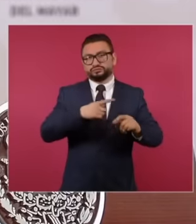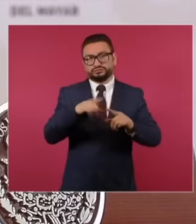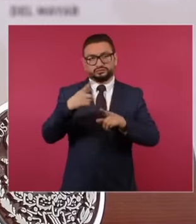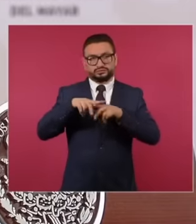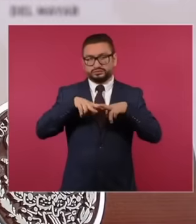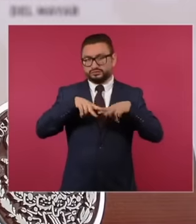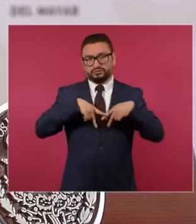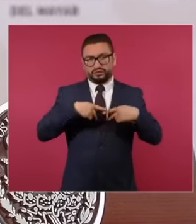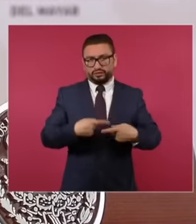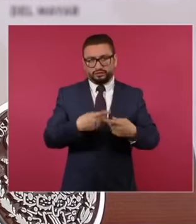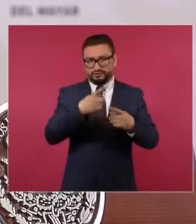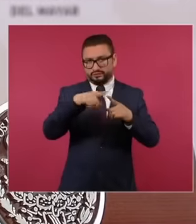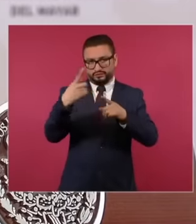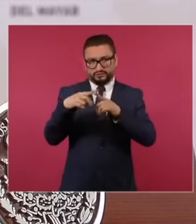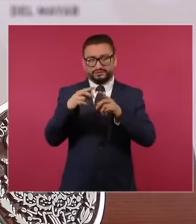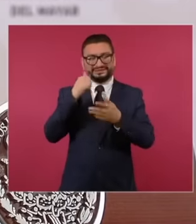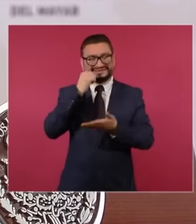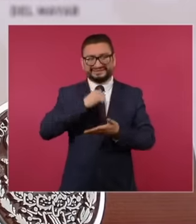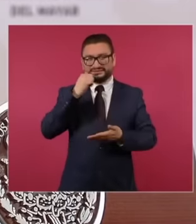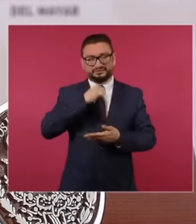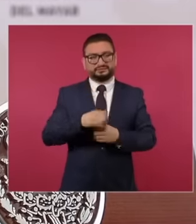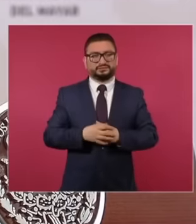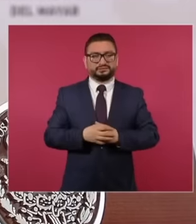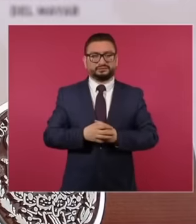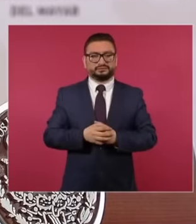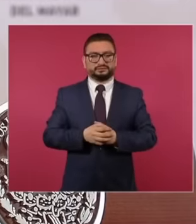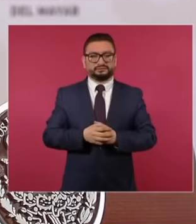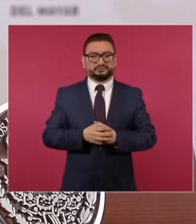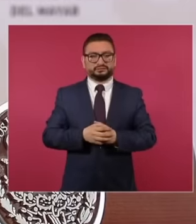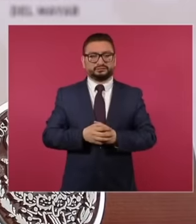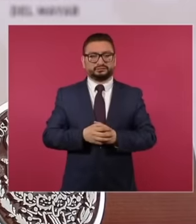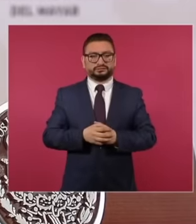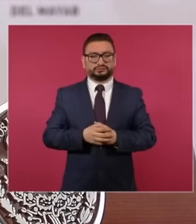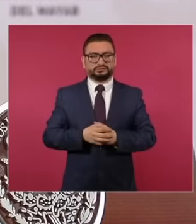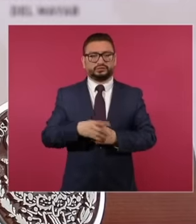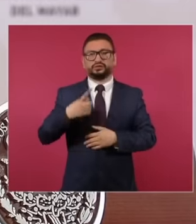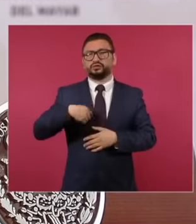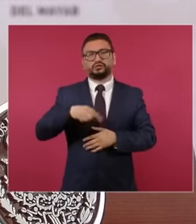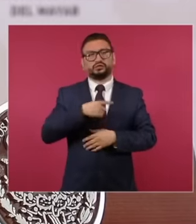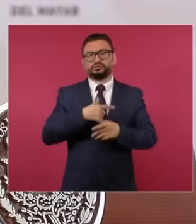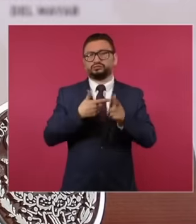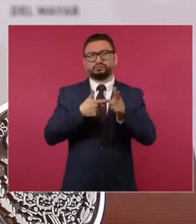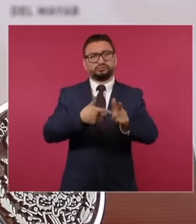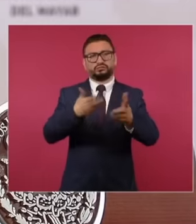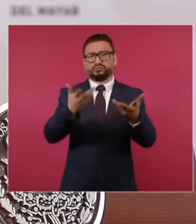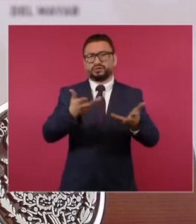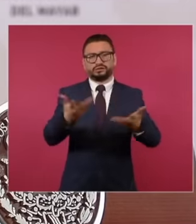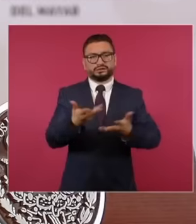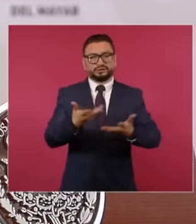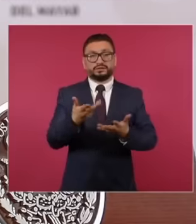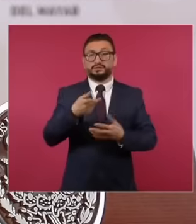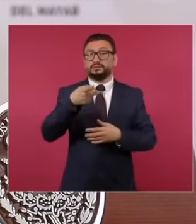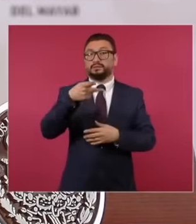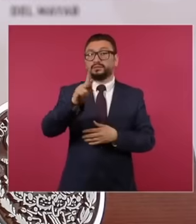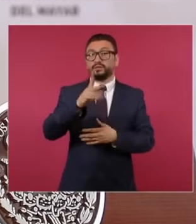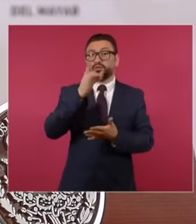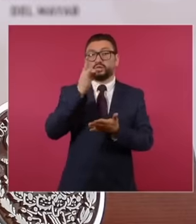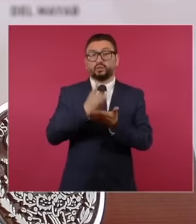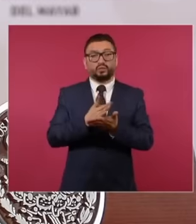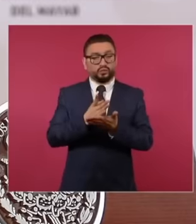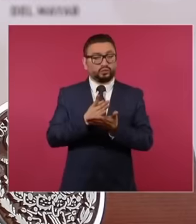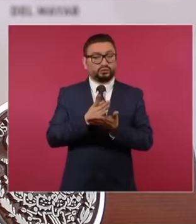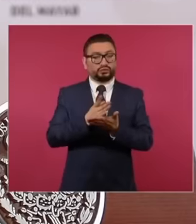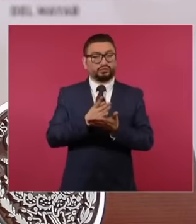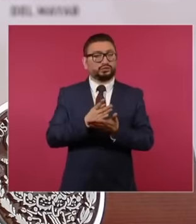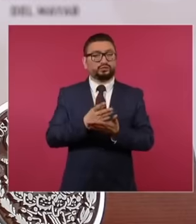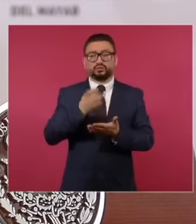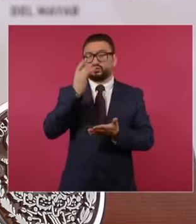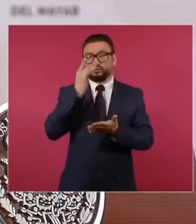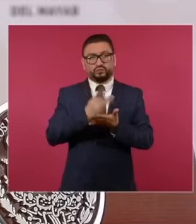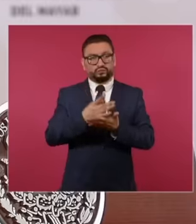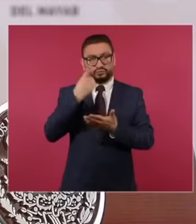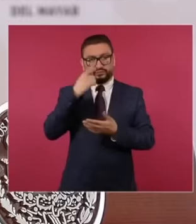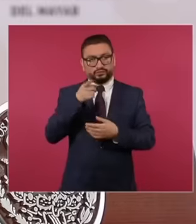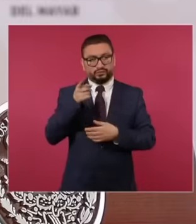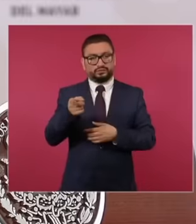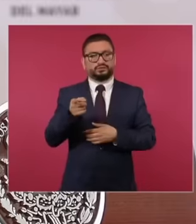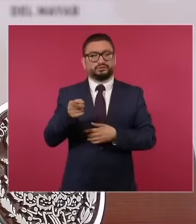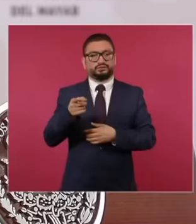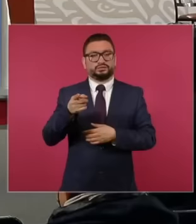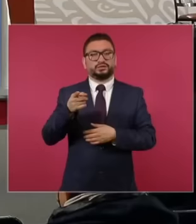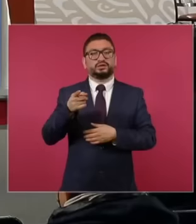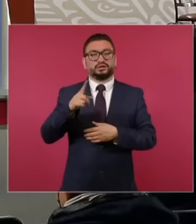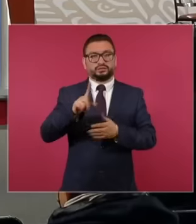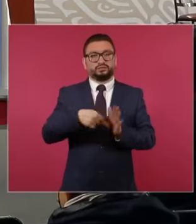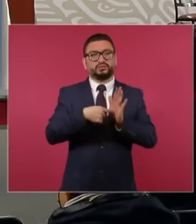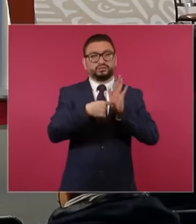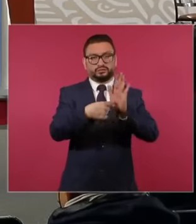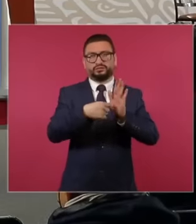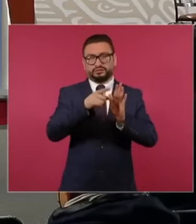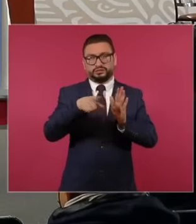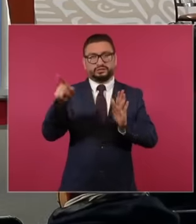we always do not stop doing it but only exceptionally do we do less why